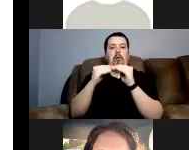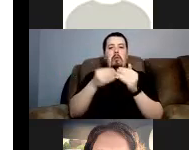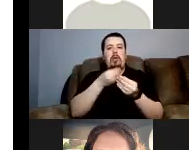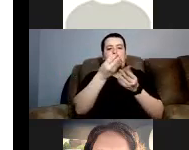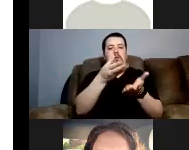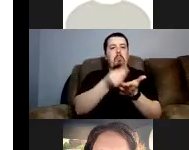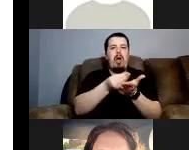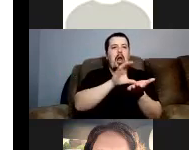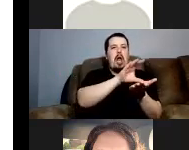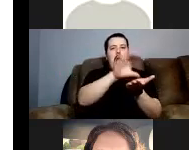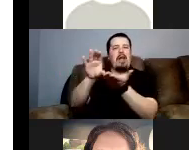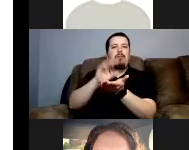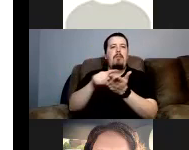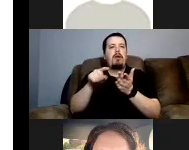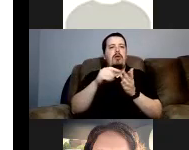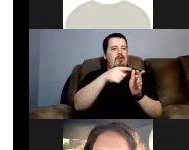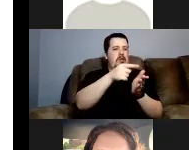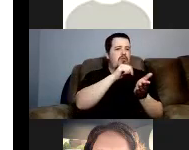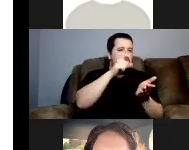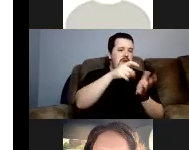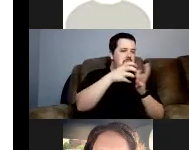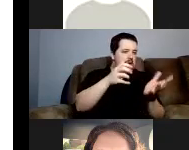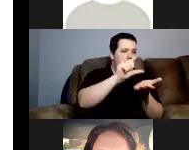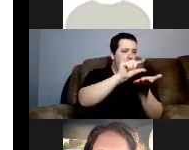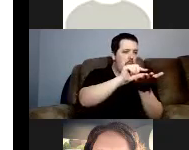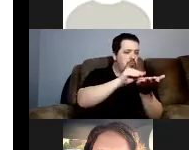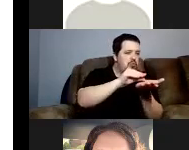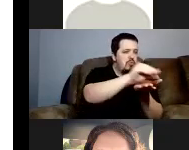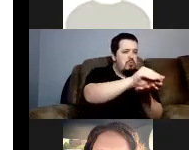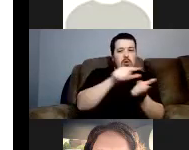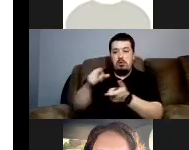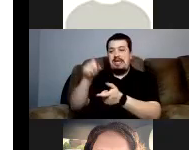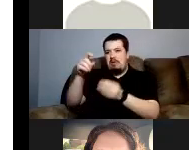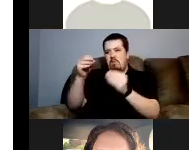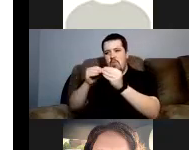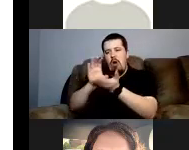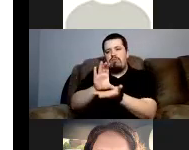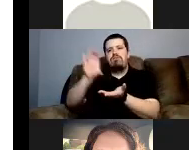it can account for the increased cost of diverse needs of you know an entire student body and